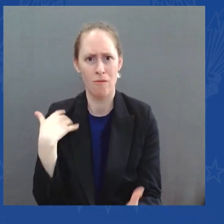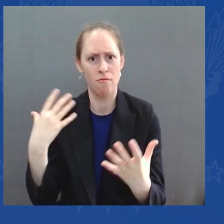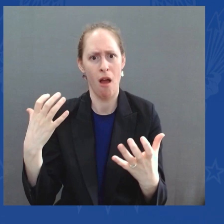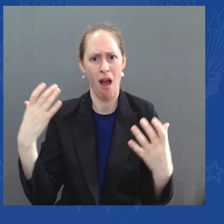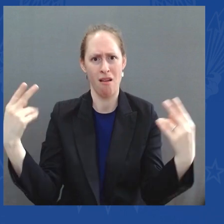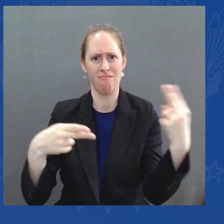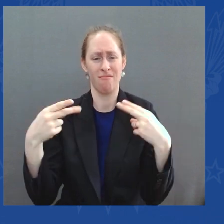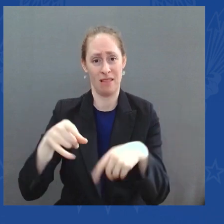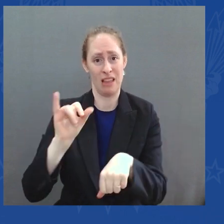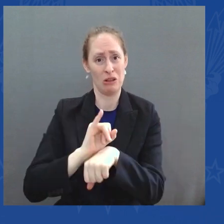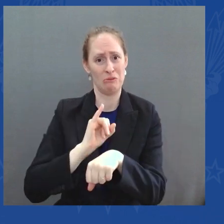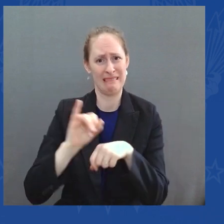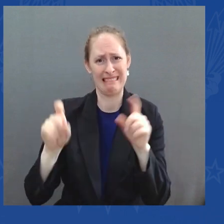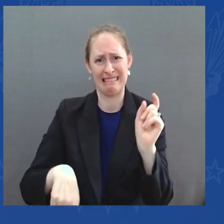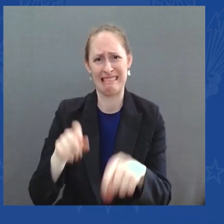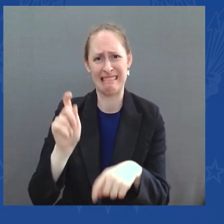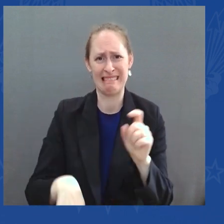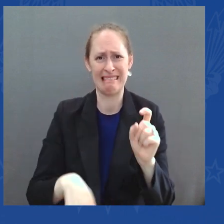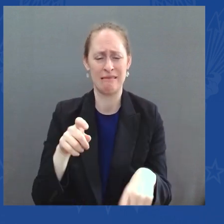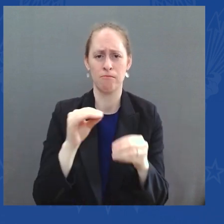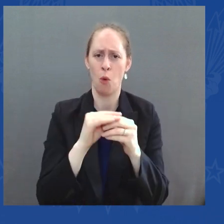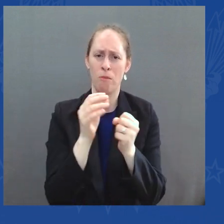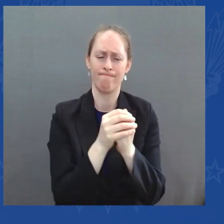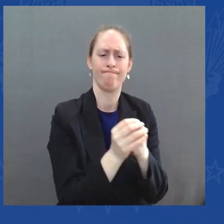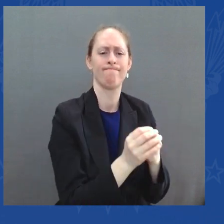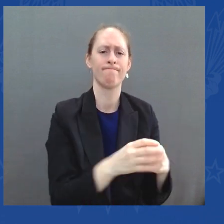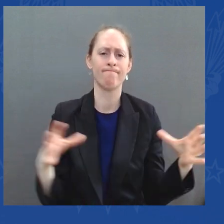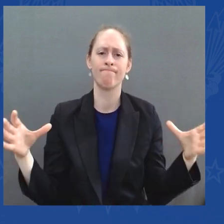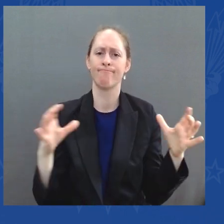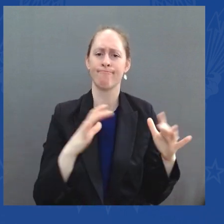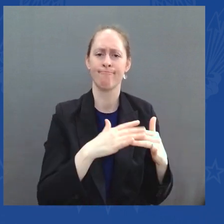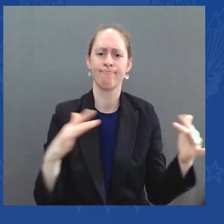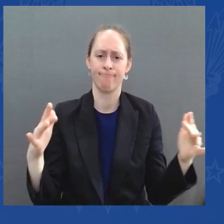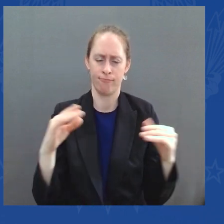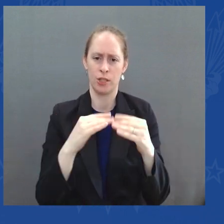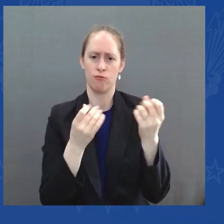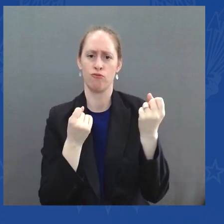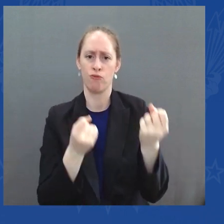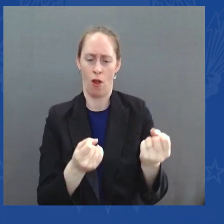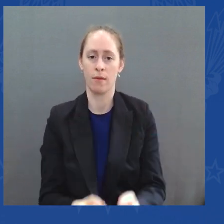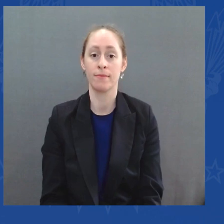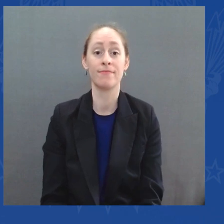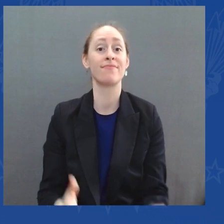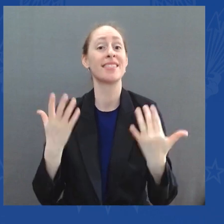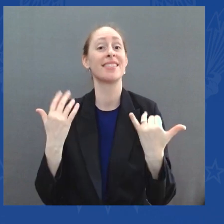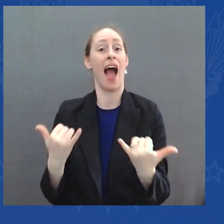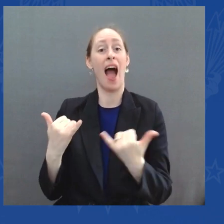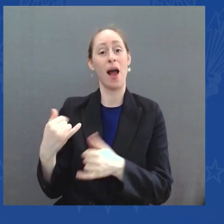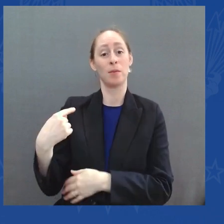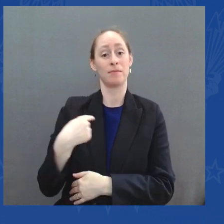The good news is that since I took office, we've begun to turn things around. In fact -- and 2021 was the best year